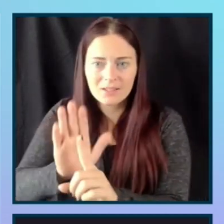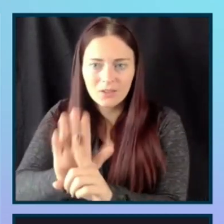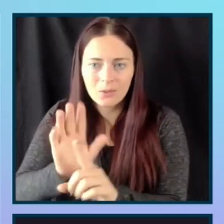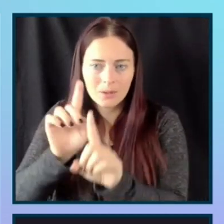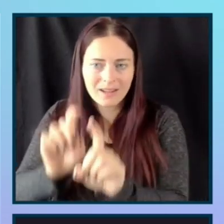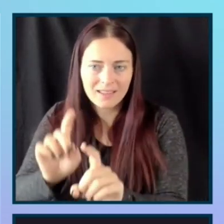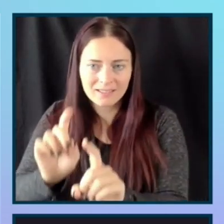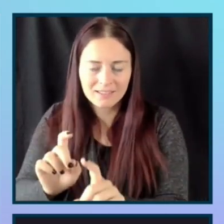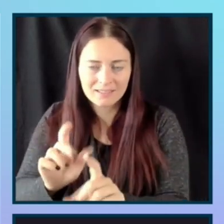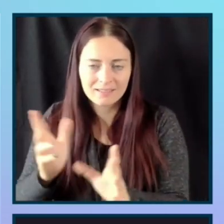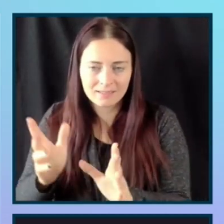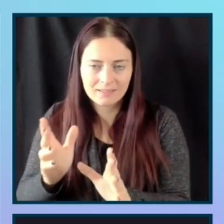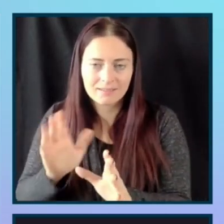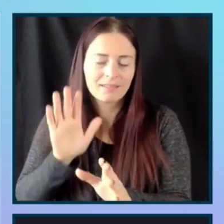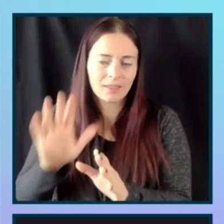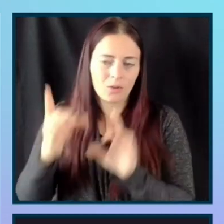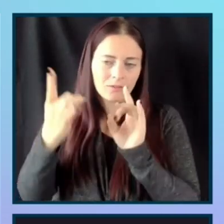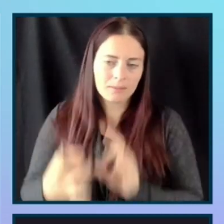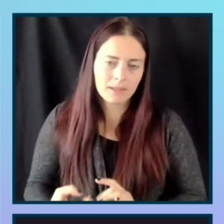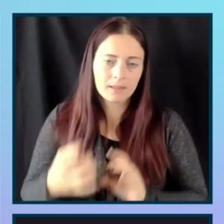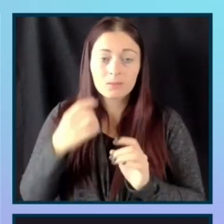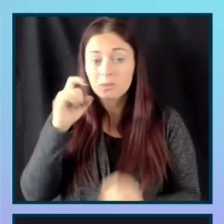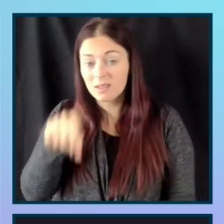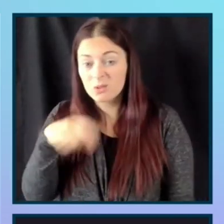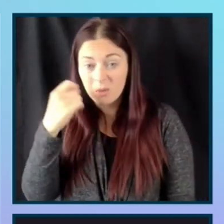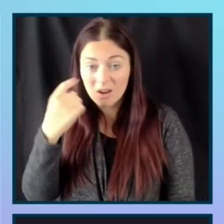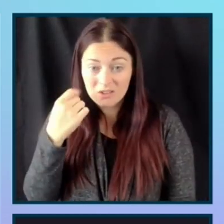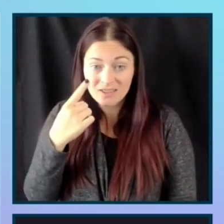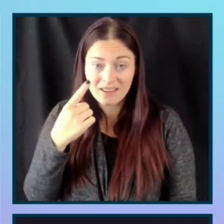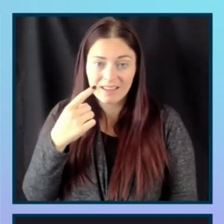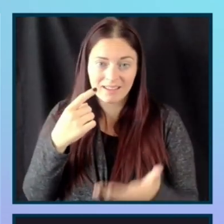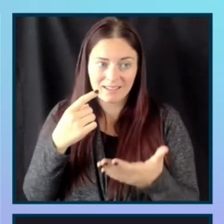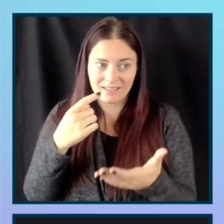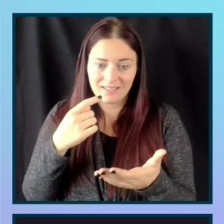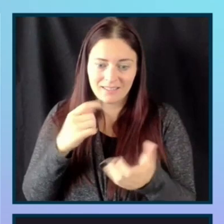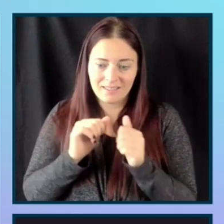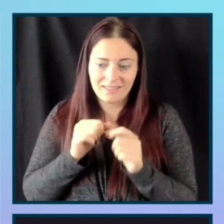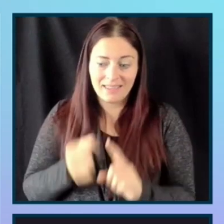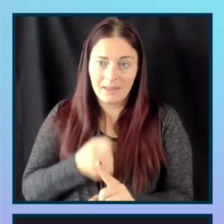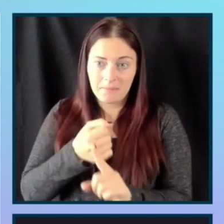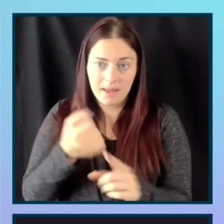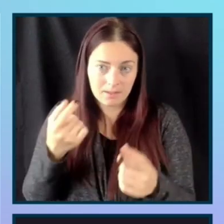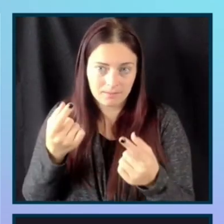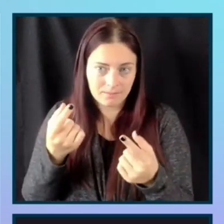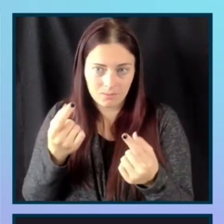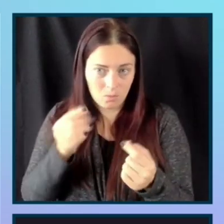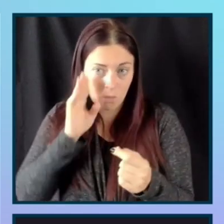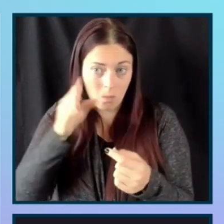and understand and cater for the impact. So the load time, for example, in the UI,